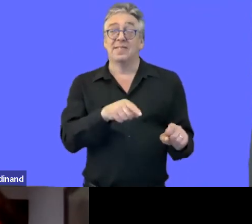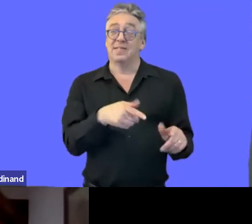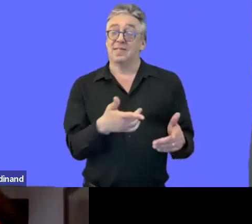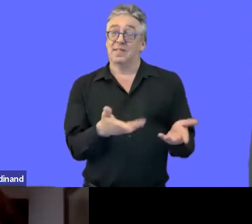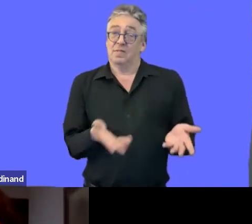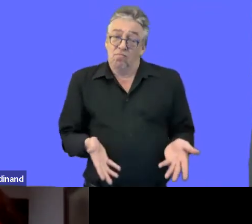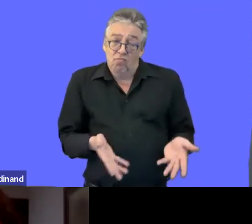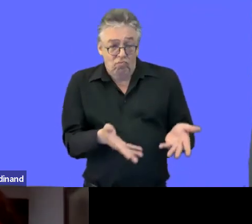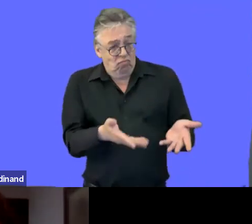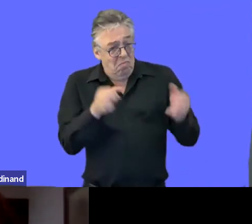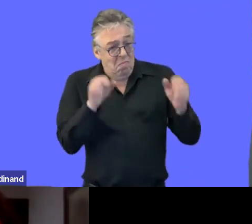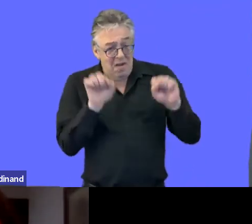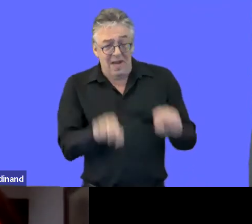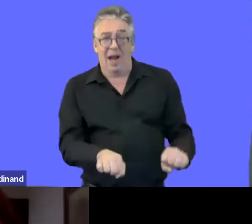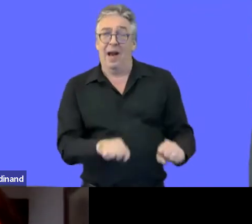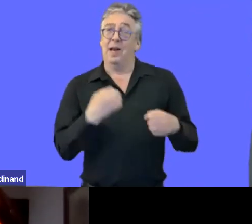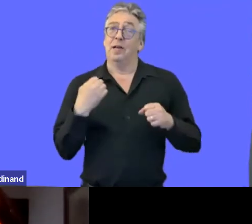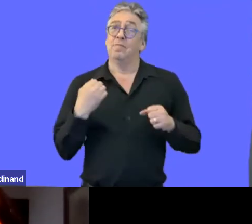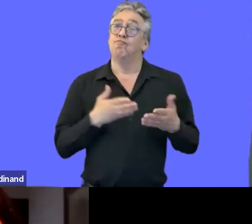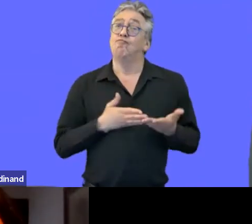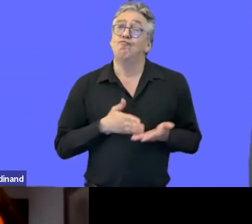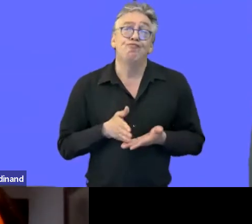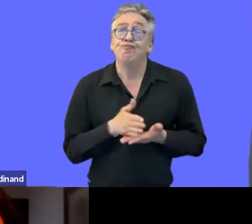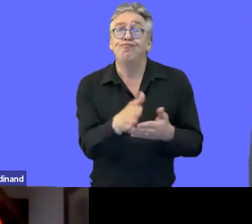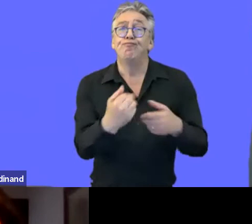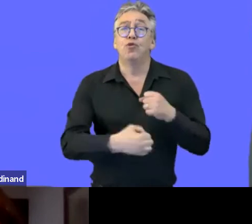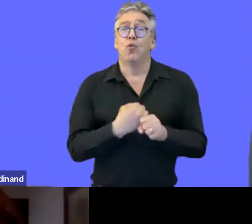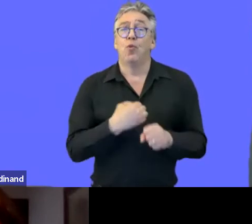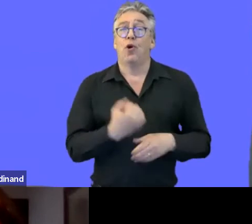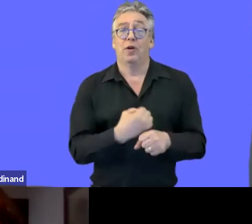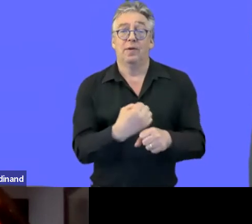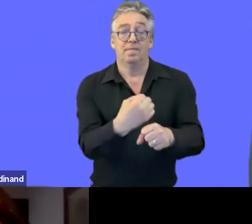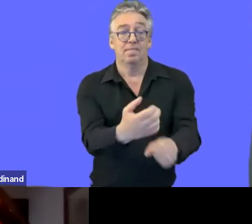to an example of an inquiry case, this is the most recent inquiry